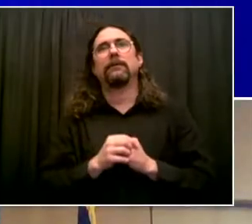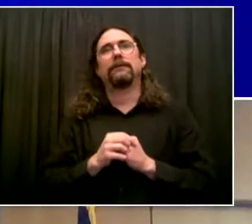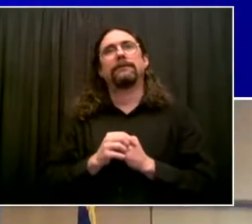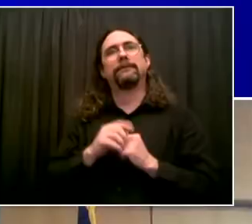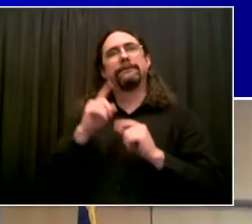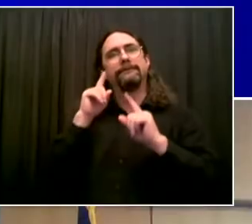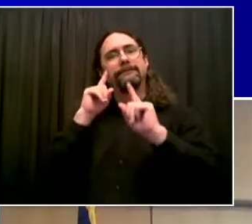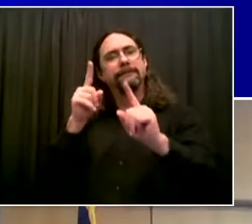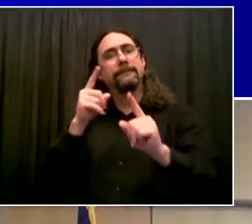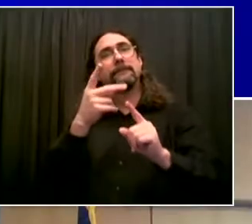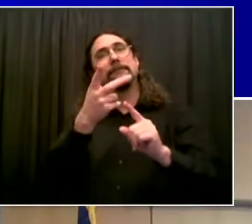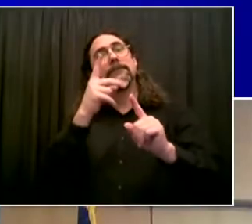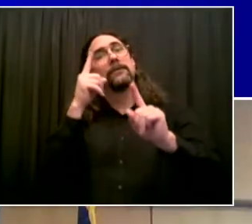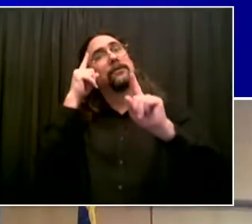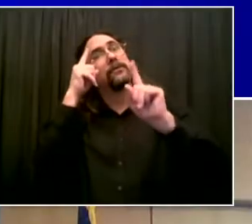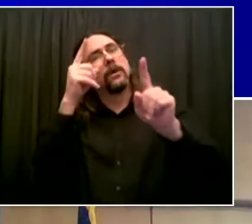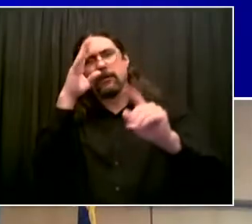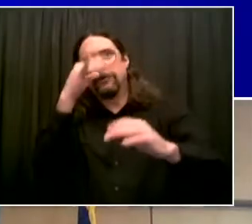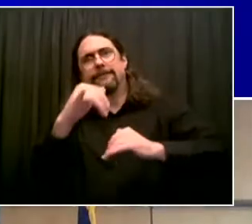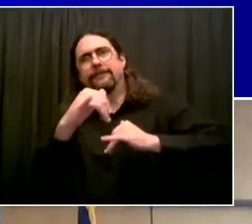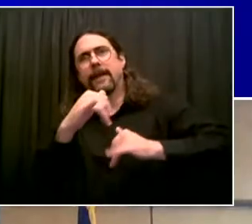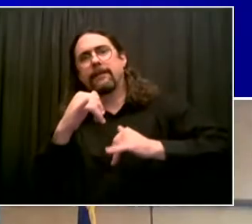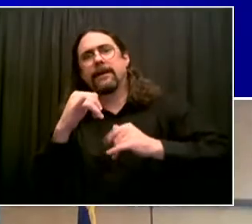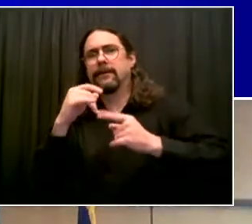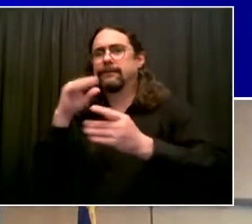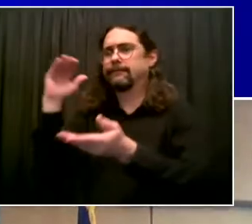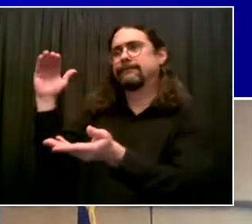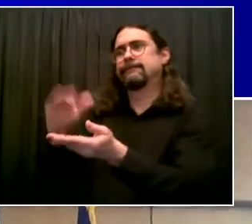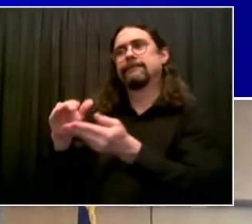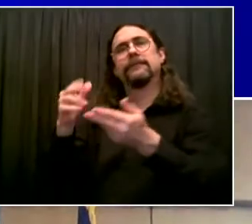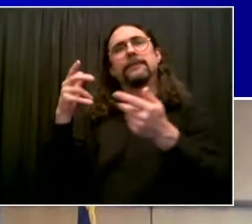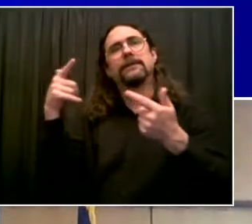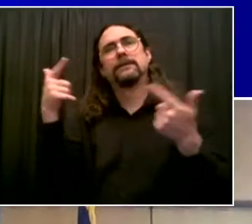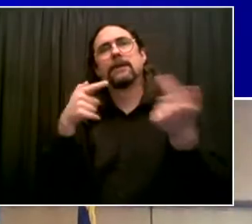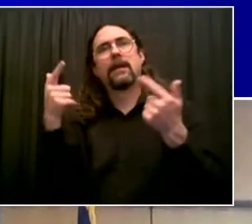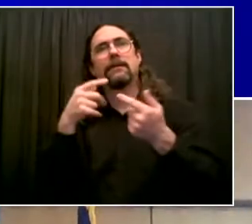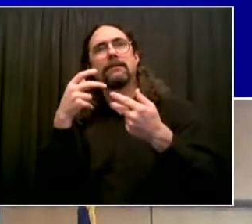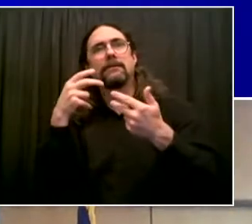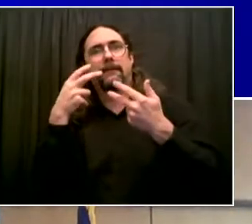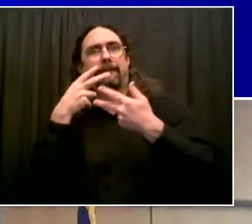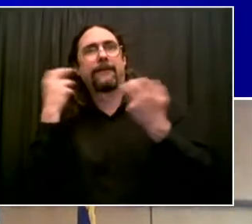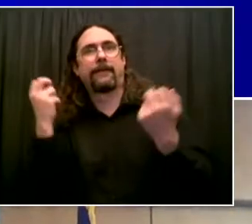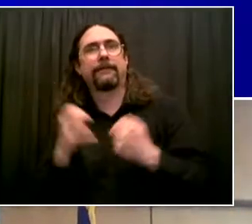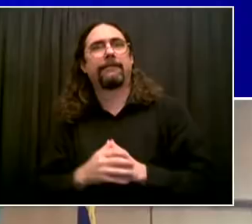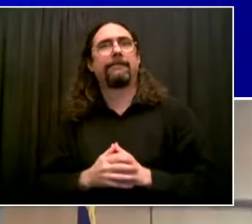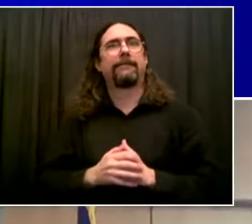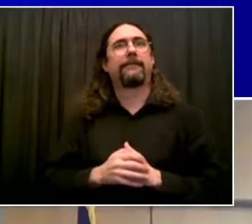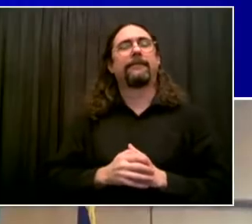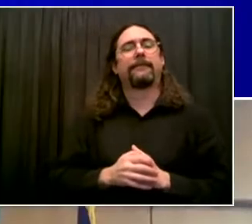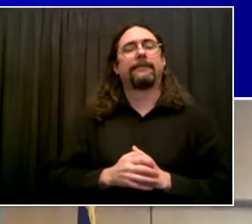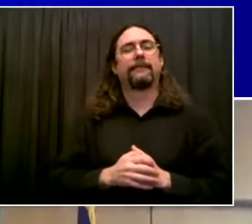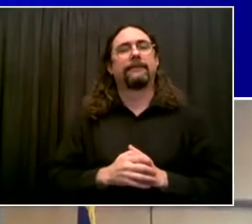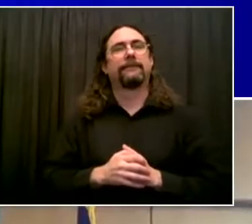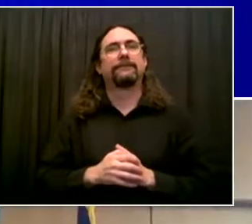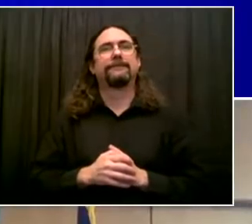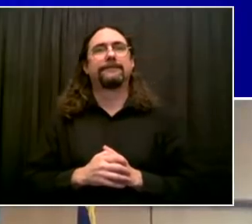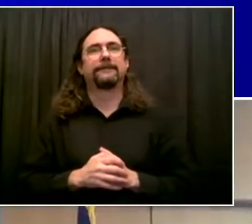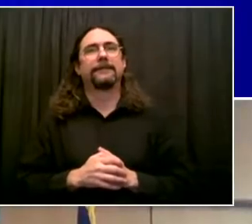AND THE PROSECUTORS THAT WORK IN THE OFFICE SO TO DRIVE DOWN VIOLENCE IN THE CITY. THANK YOU, THANK YOU SO MUCH